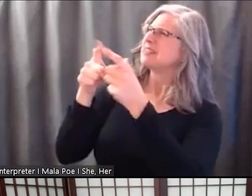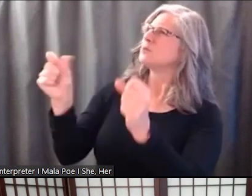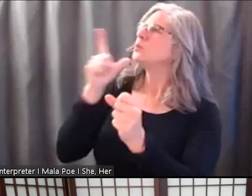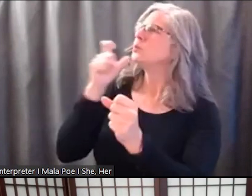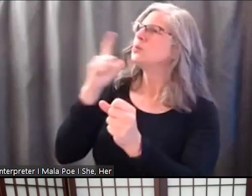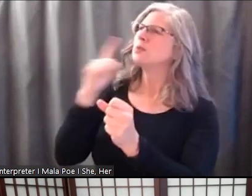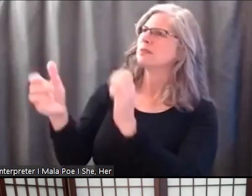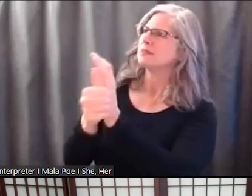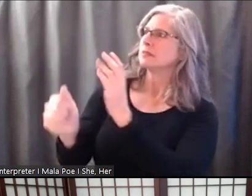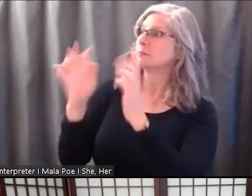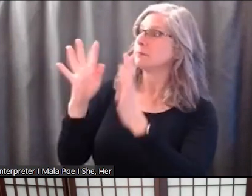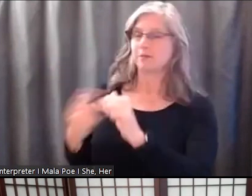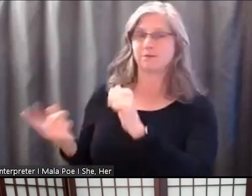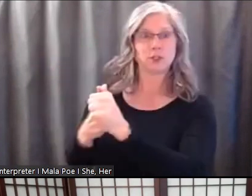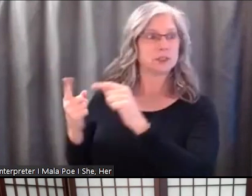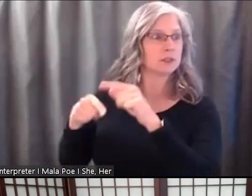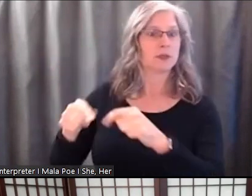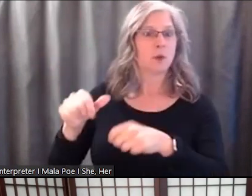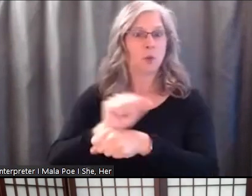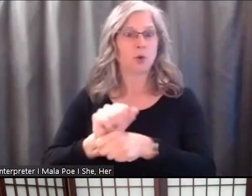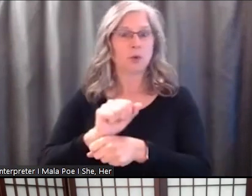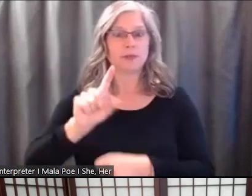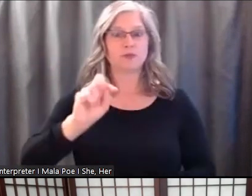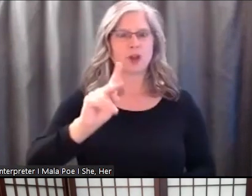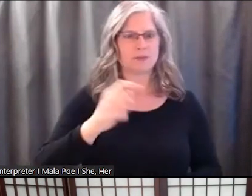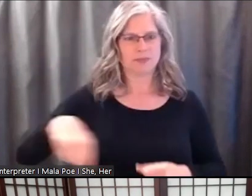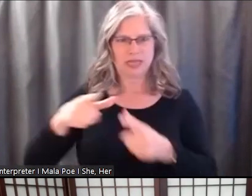When I first came to work for the tribes in the language program, the linguists were determining who was fluent.